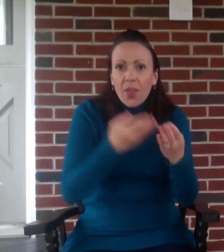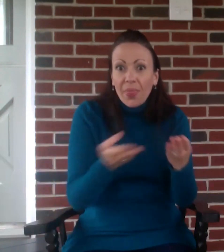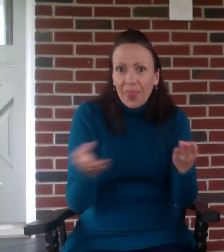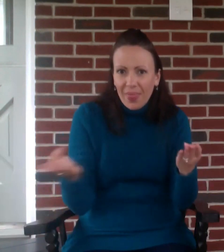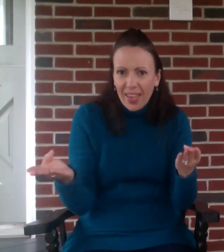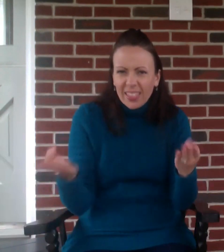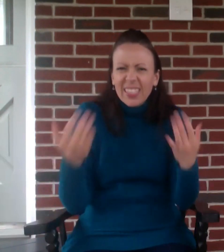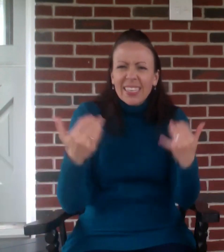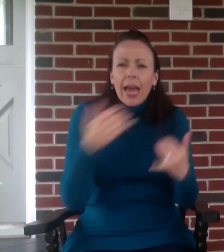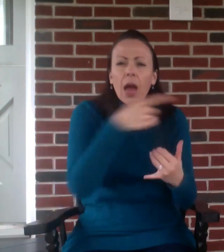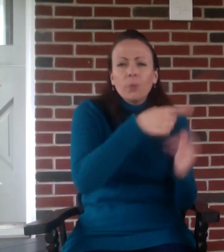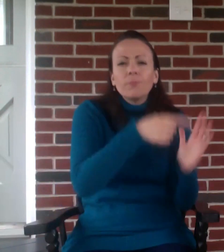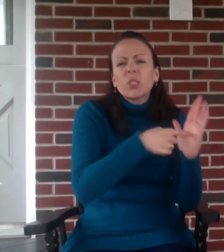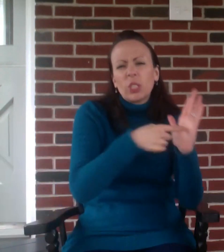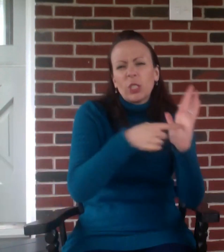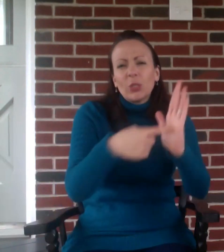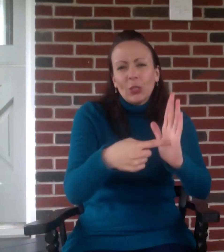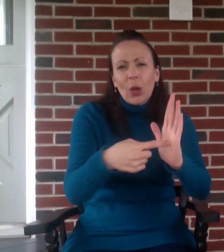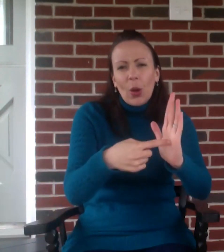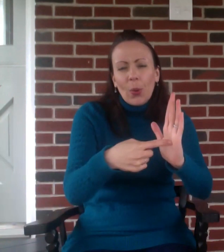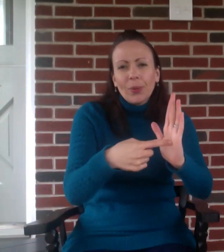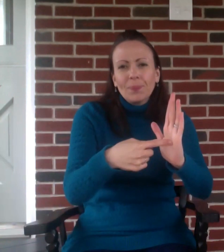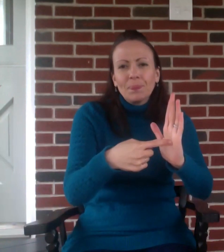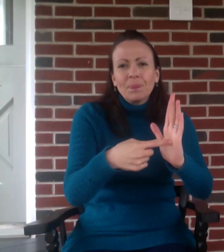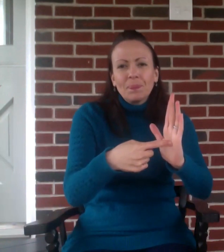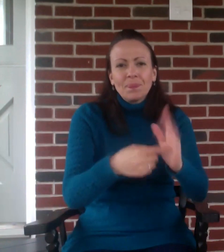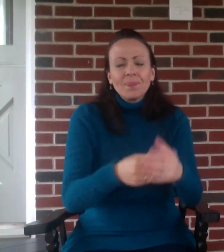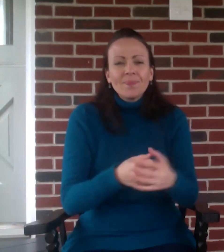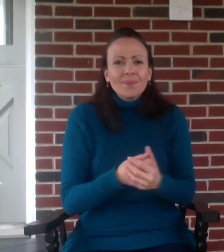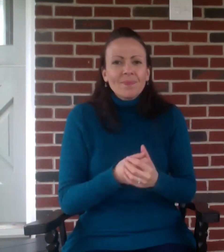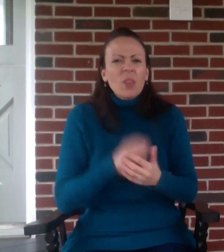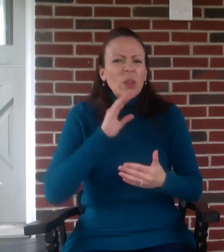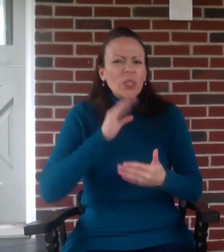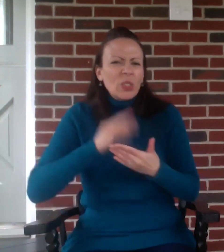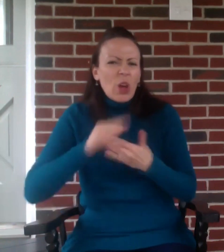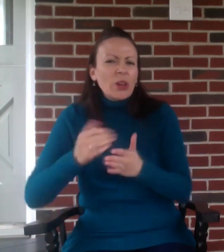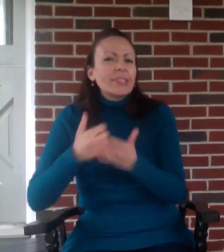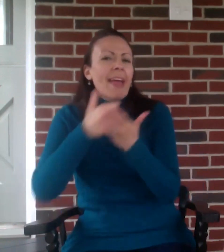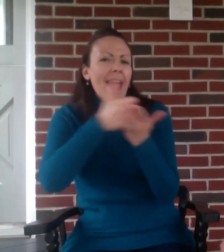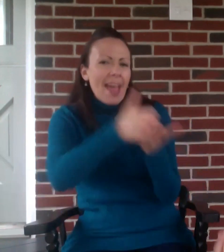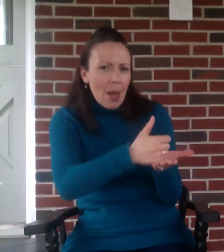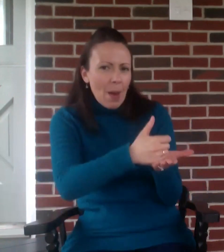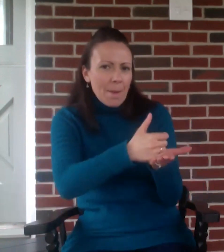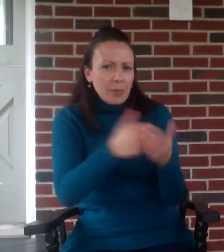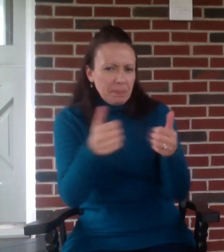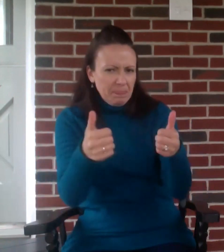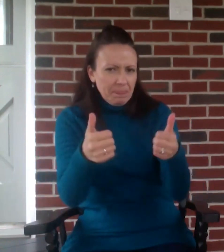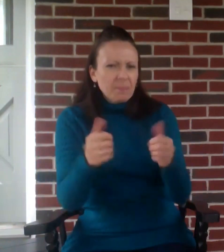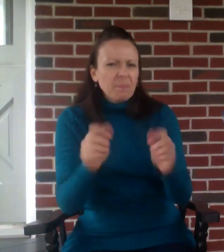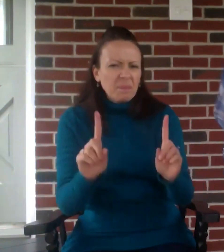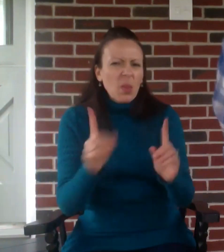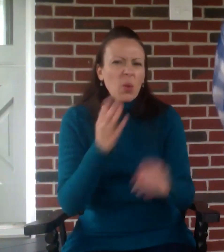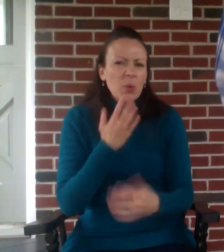Just bear with us a second while I spin our camera around. Mommy, can you take my hairbrush? All right, so here we go.